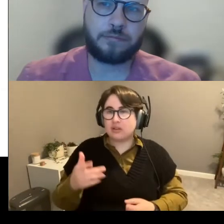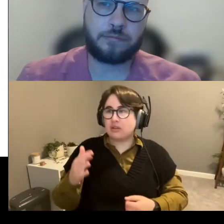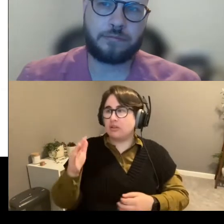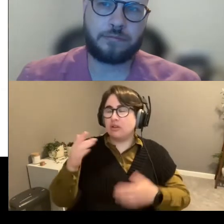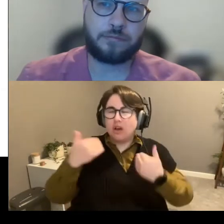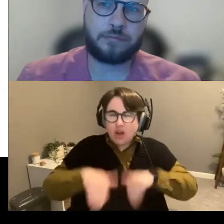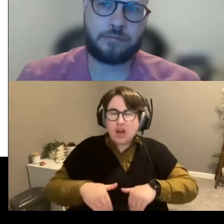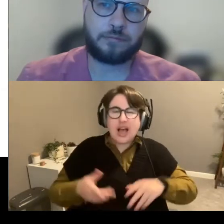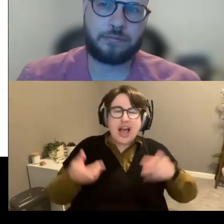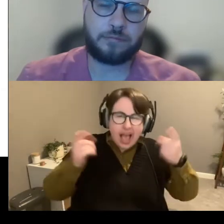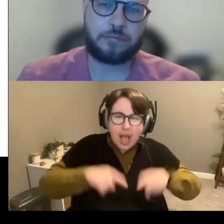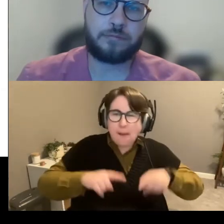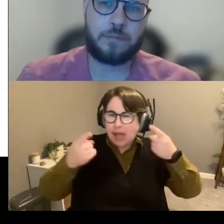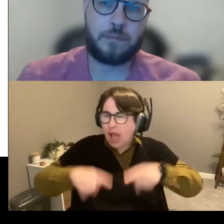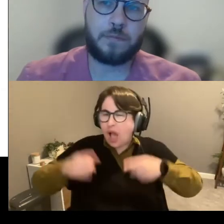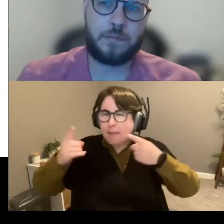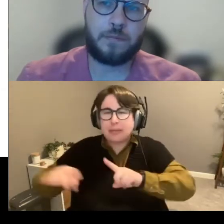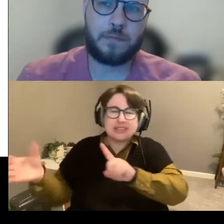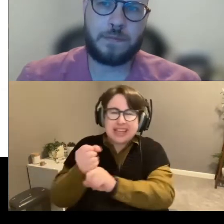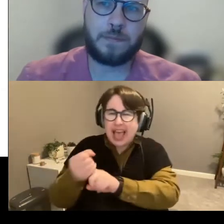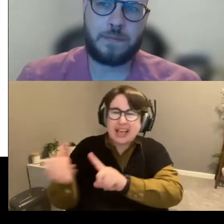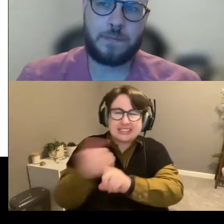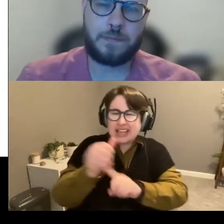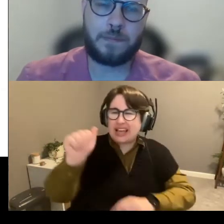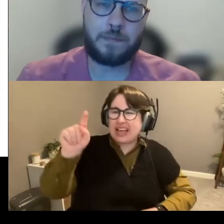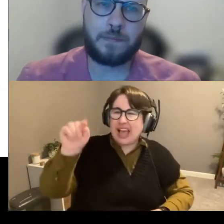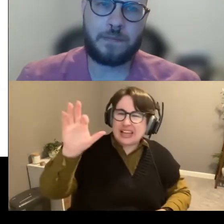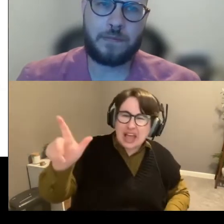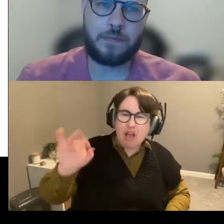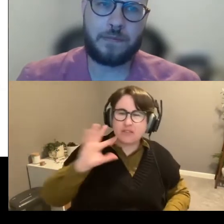on trans people when it comes to playing sports,